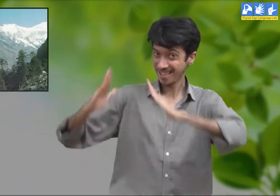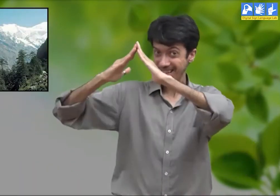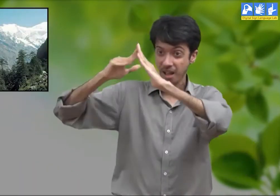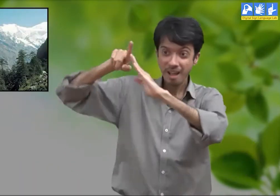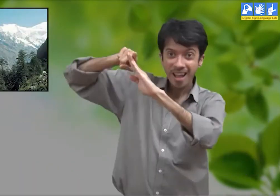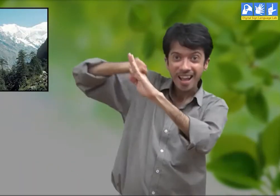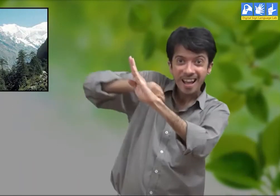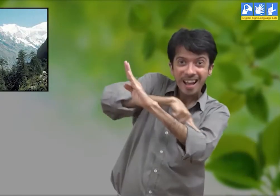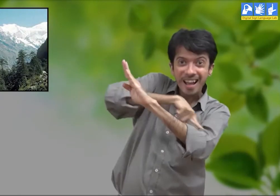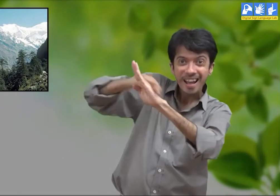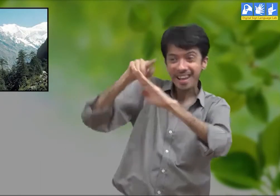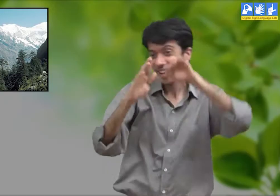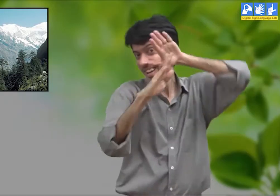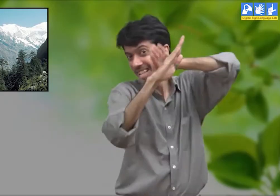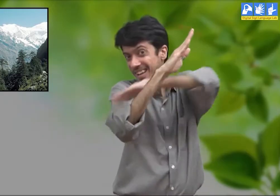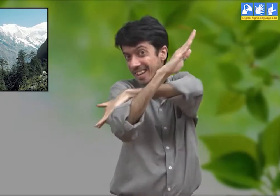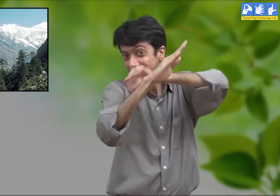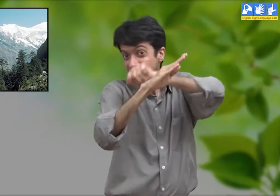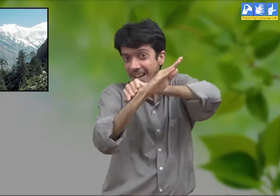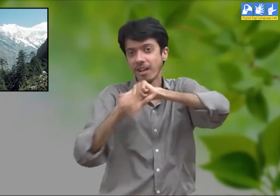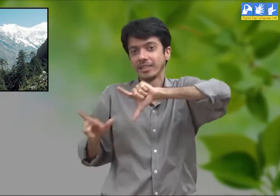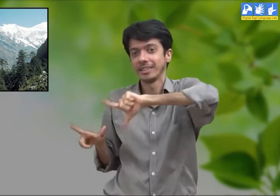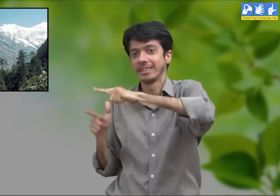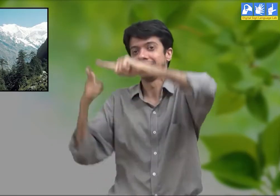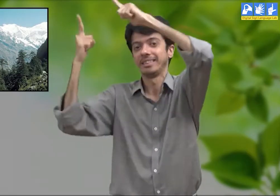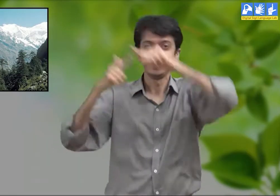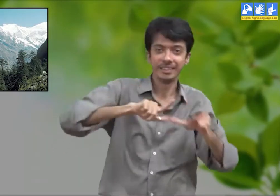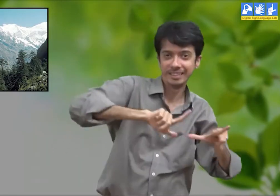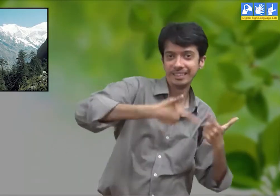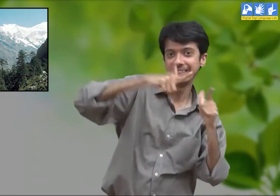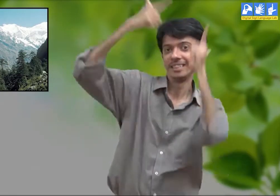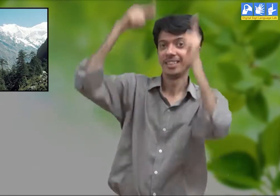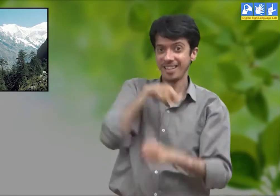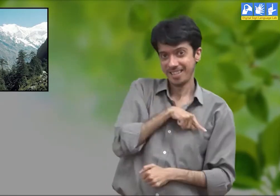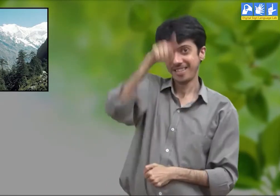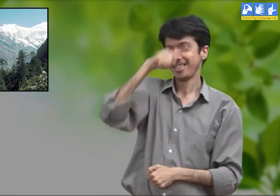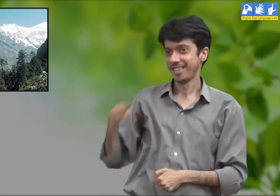Near that village, there were so many trees in the valley.